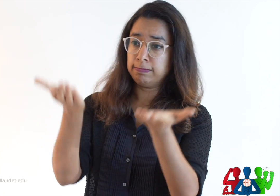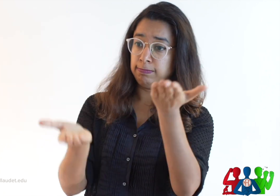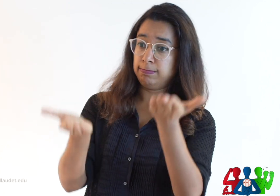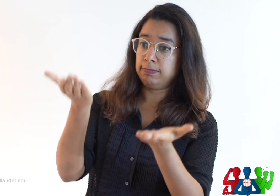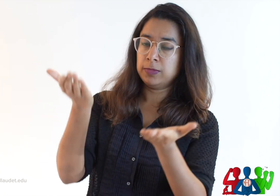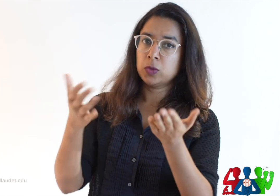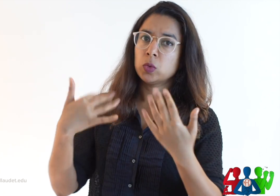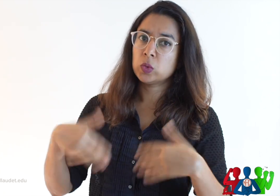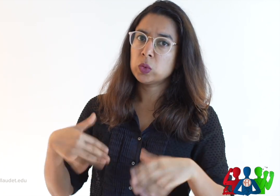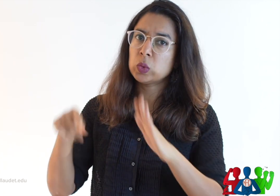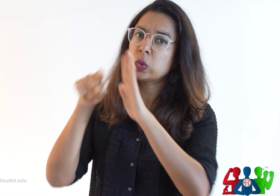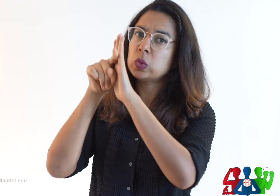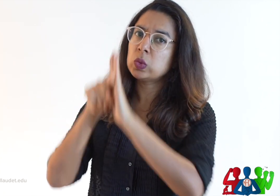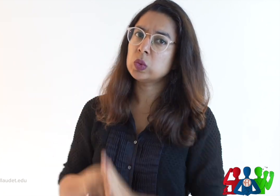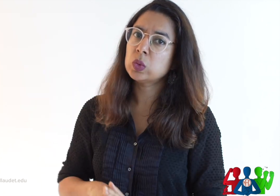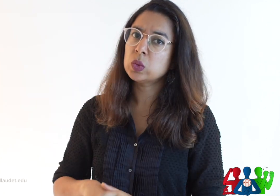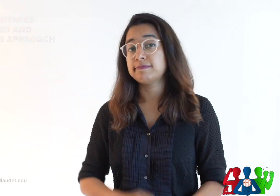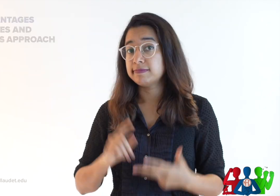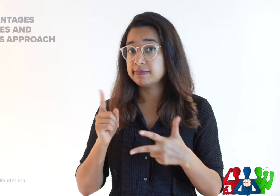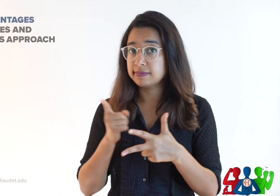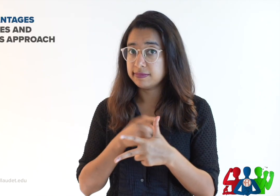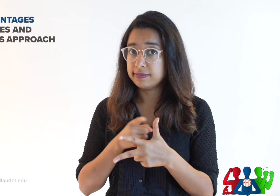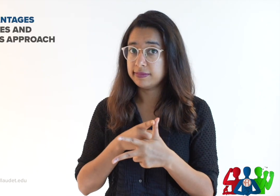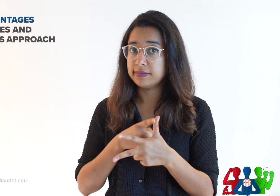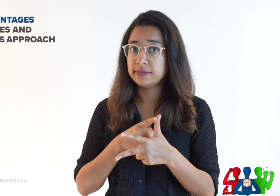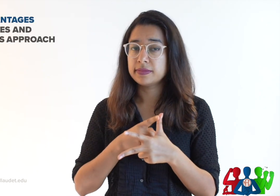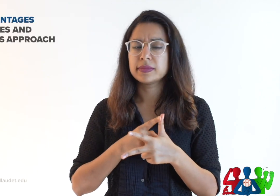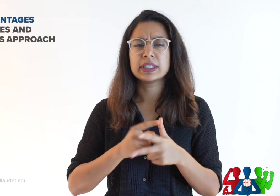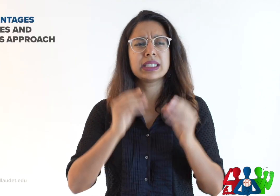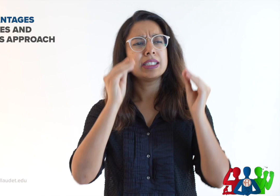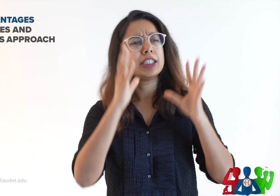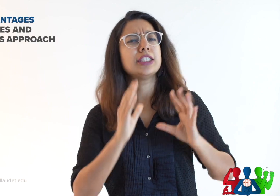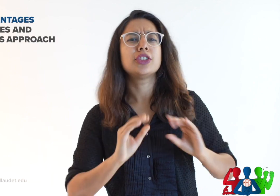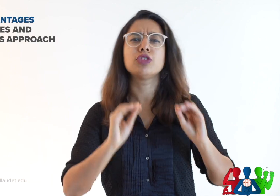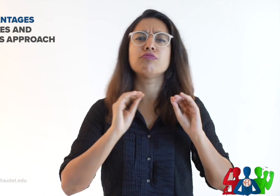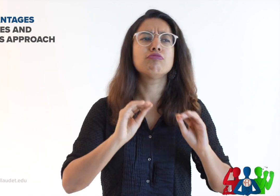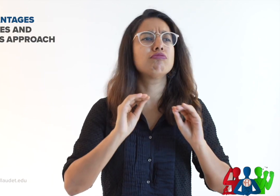be an easy approach, but we have to consider if the benefits outweigh the drawbacks.